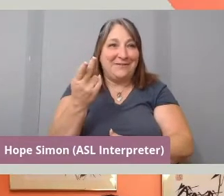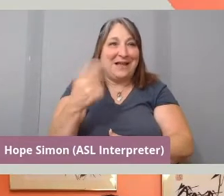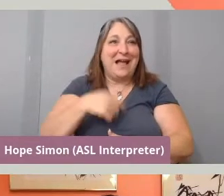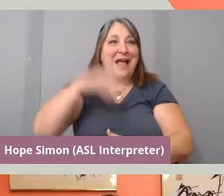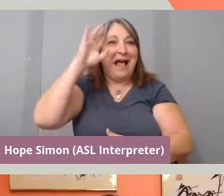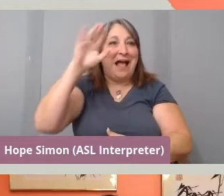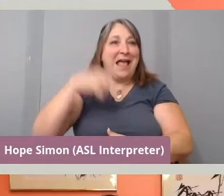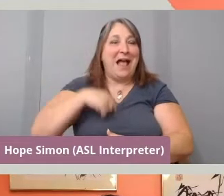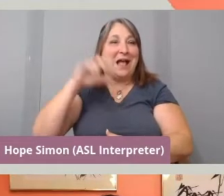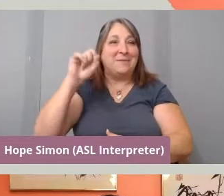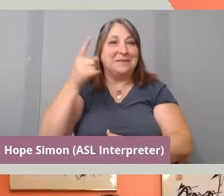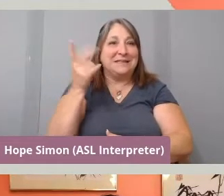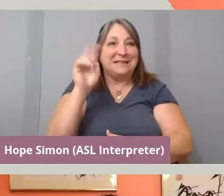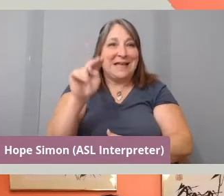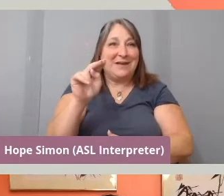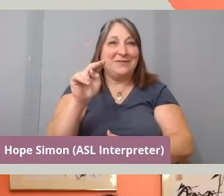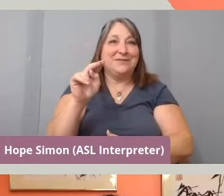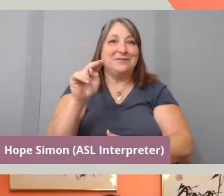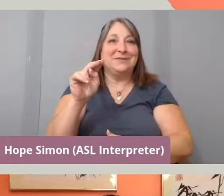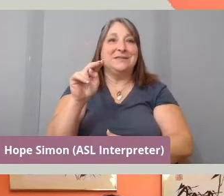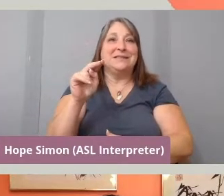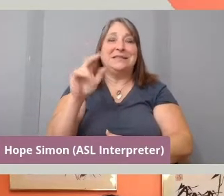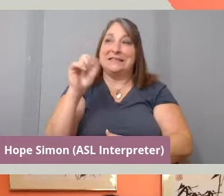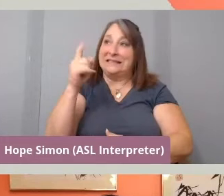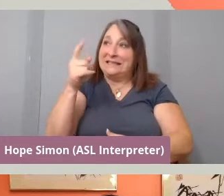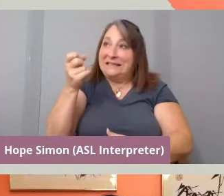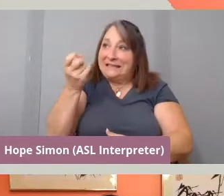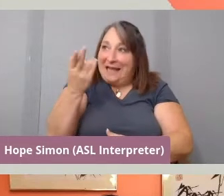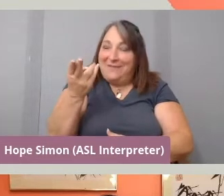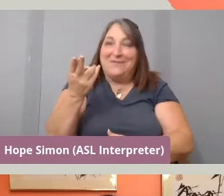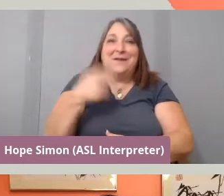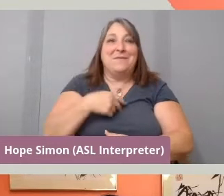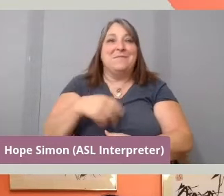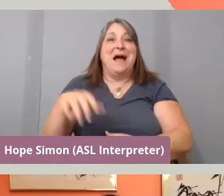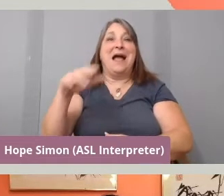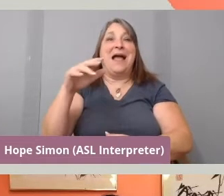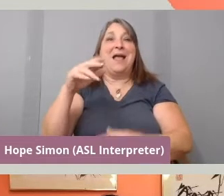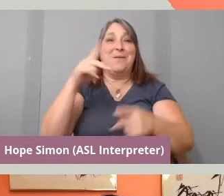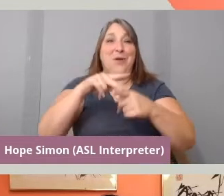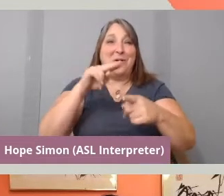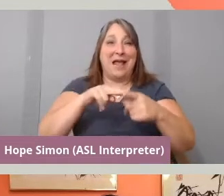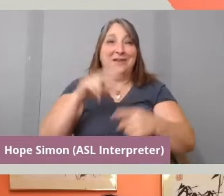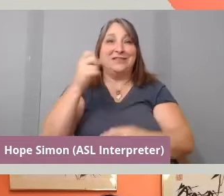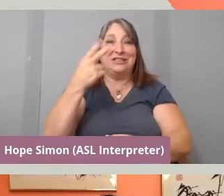My pronouns are she/her? I'm speaking to you from the borderlands between